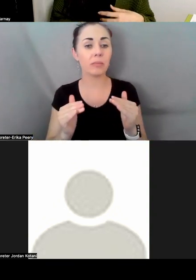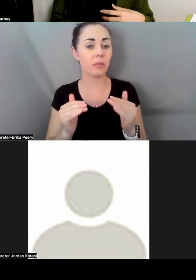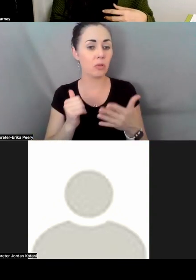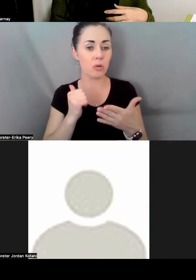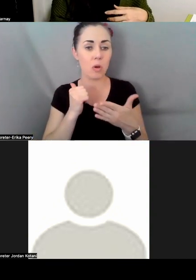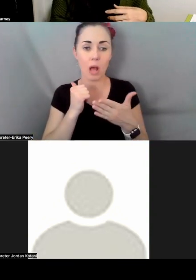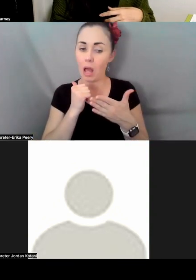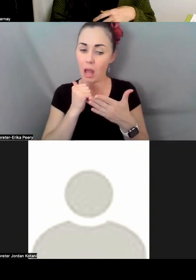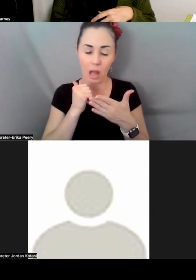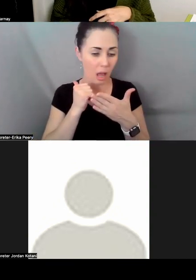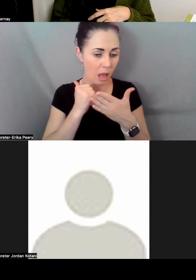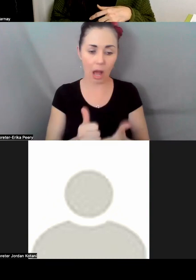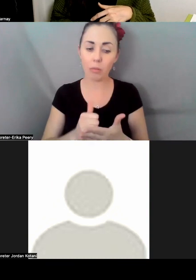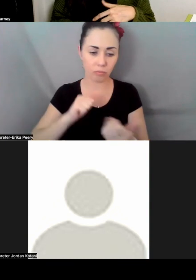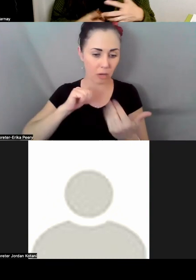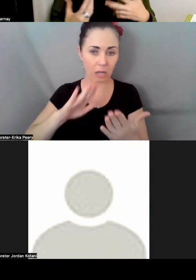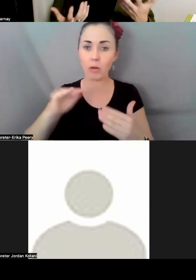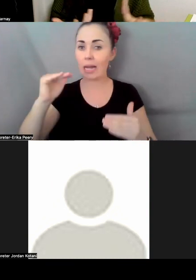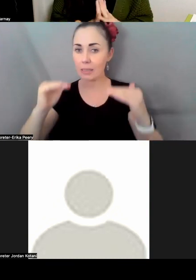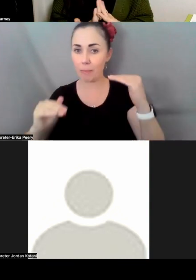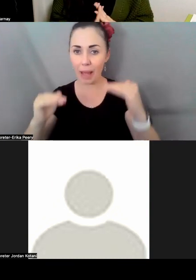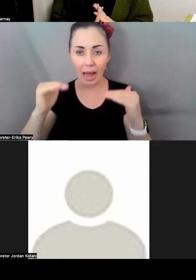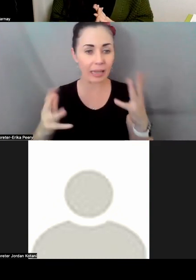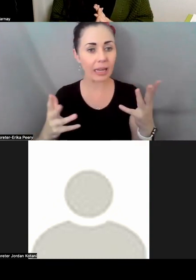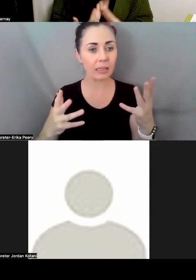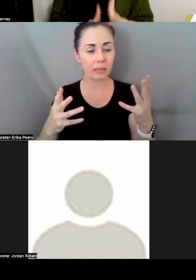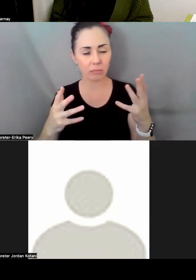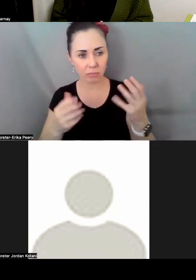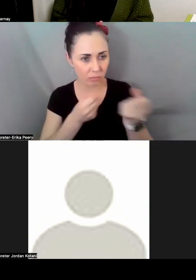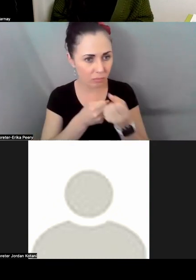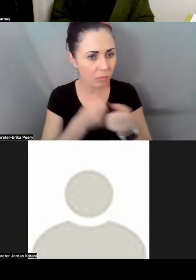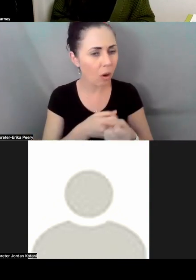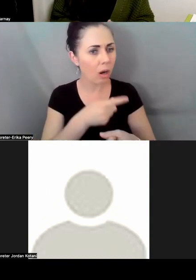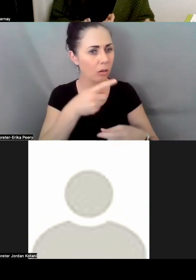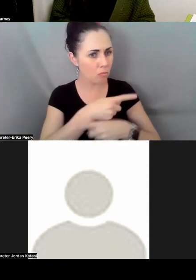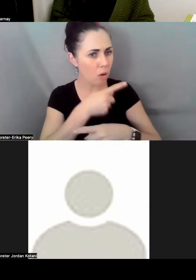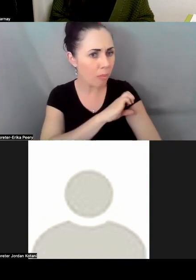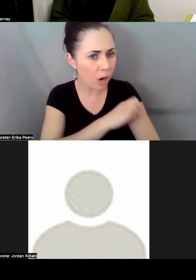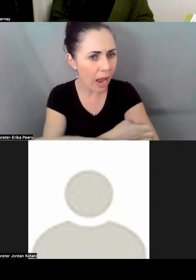and support them with the energy they need to be able to respond appropriately and positively